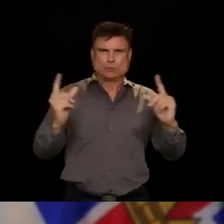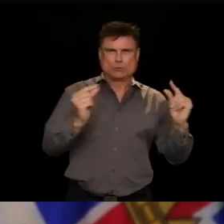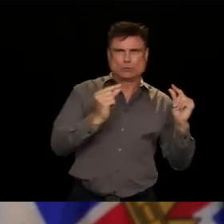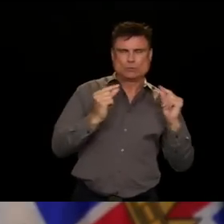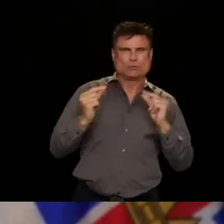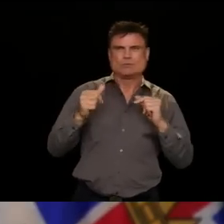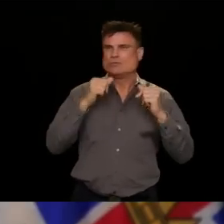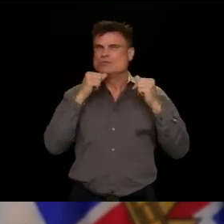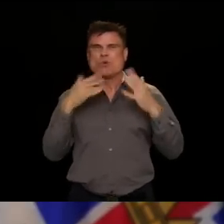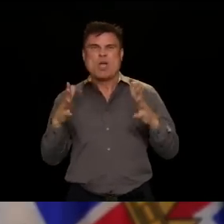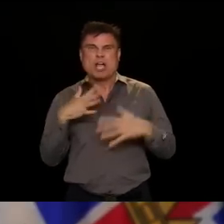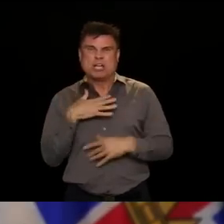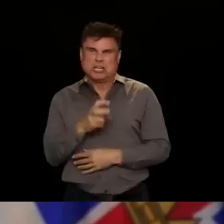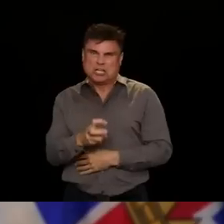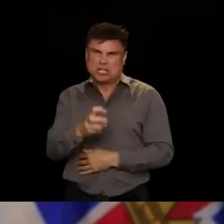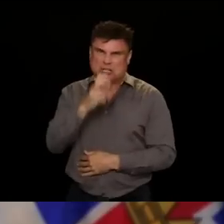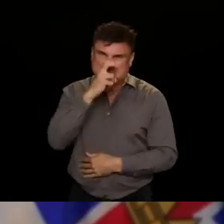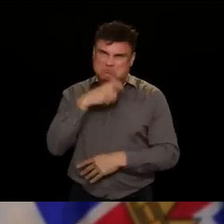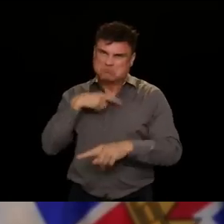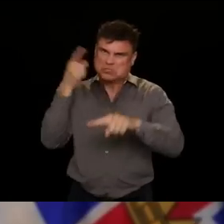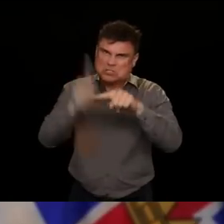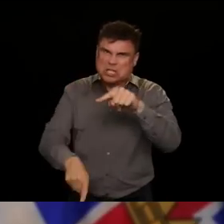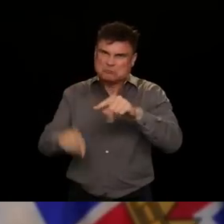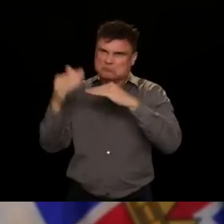and we are doing alright.